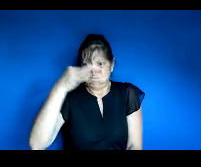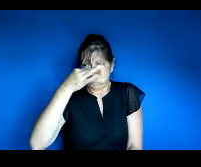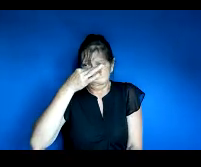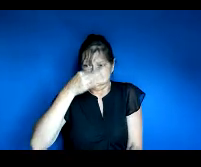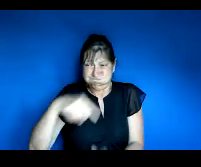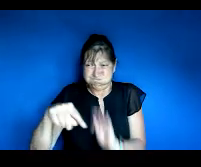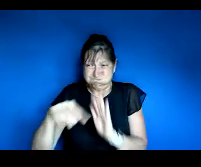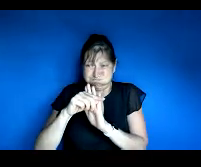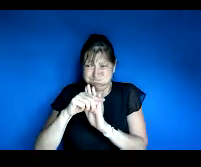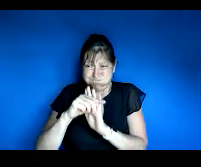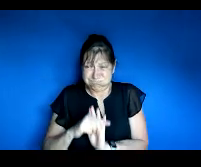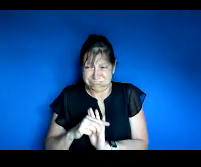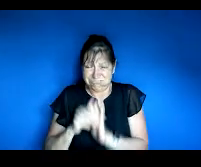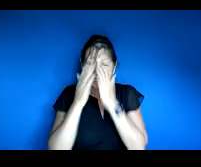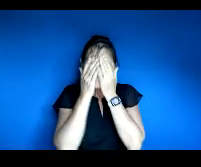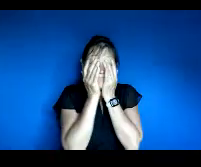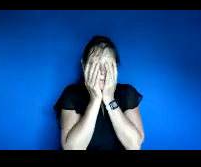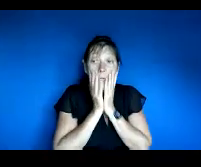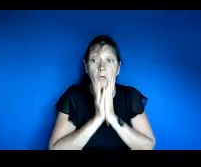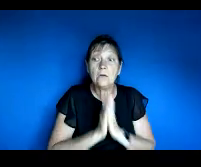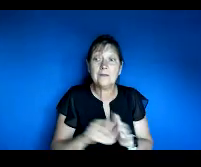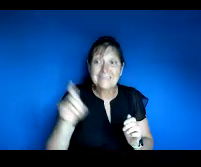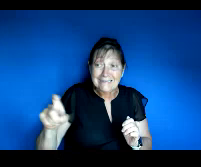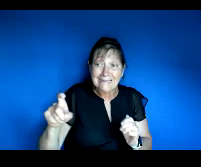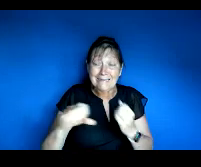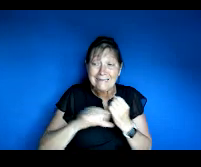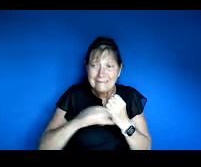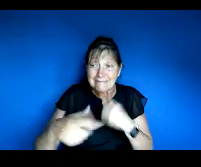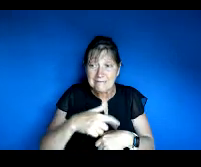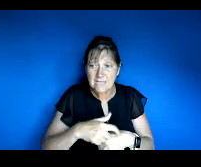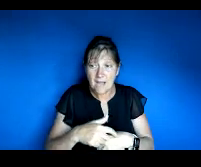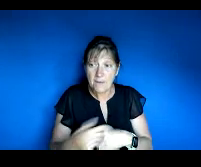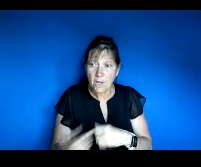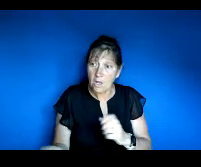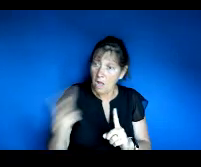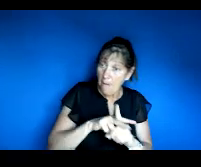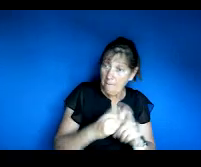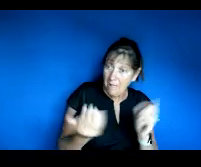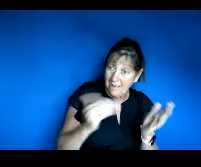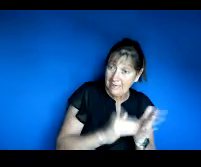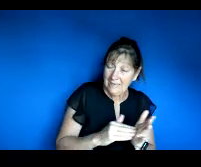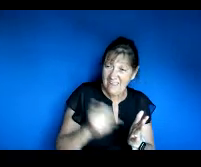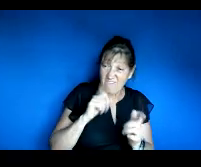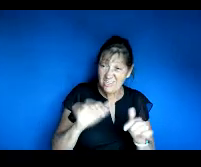"Oh, man, I really did need that extended time." We can't go back and apply that extended time to that exam that's already passed.